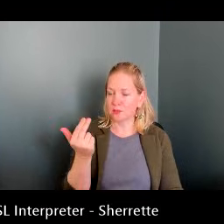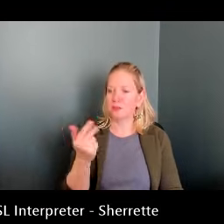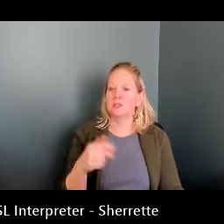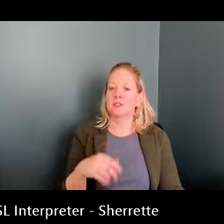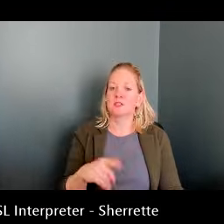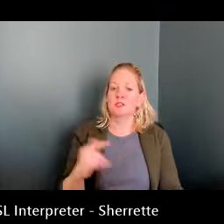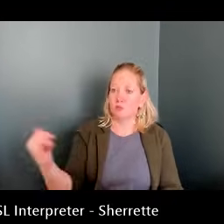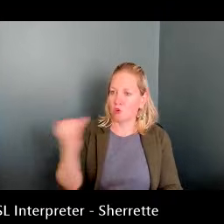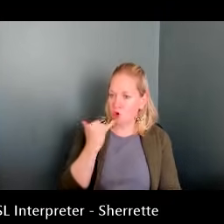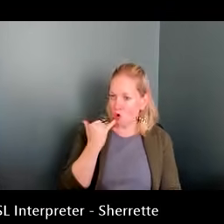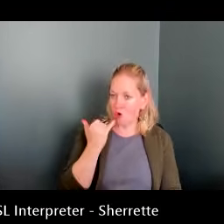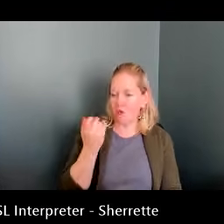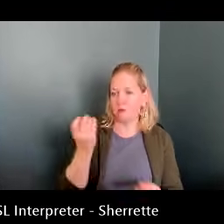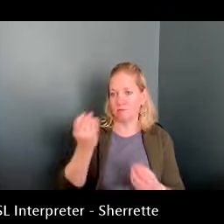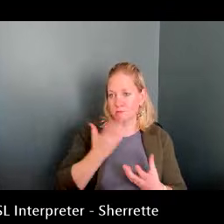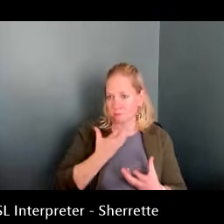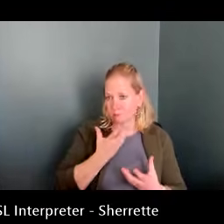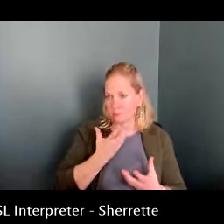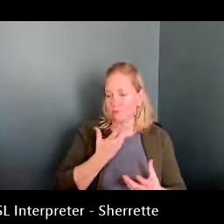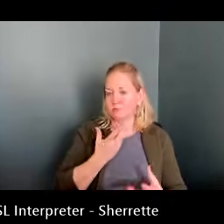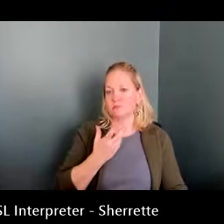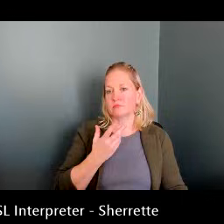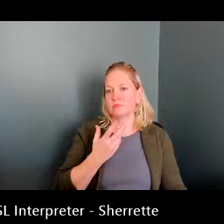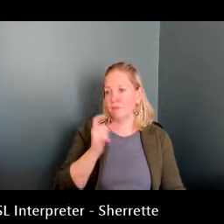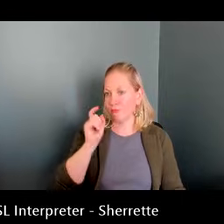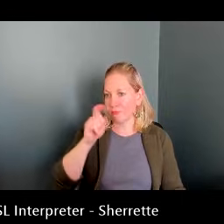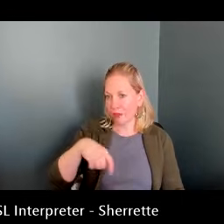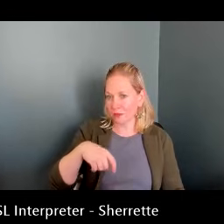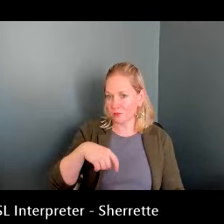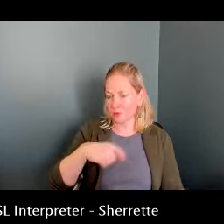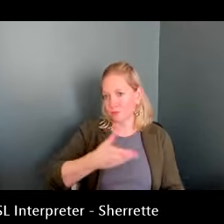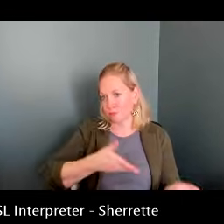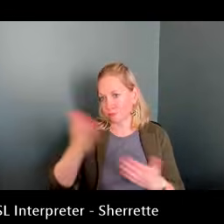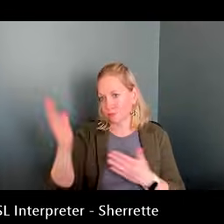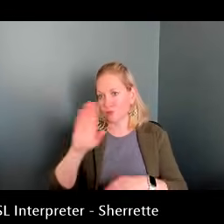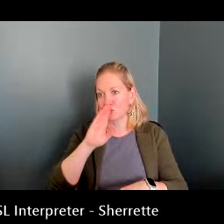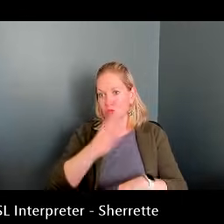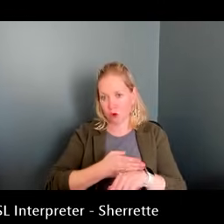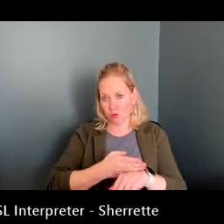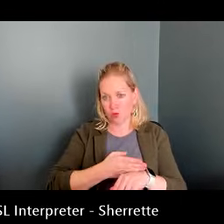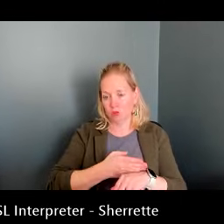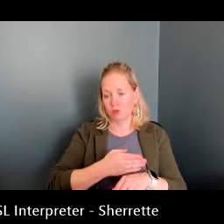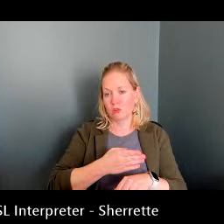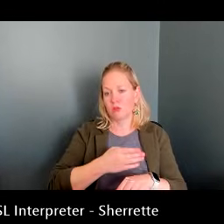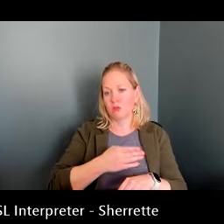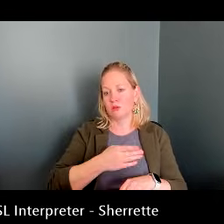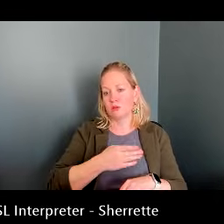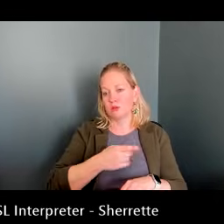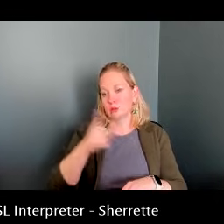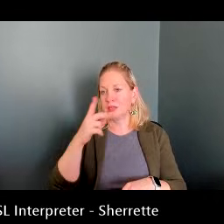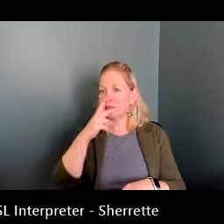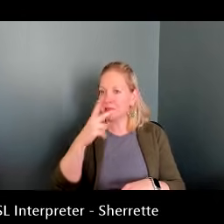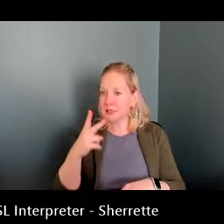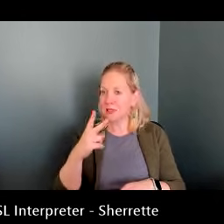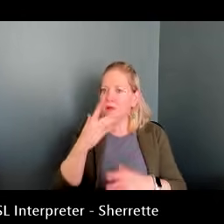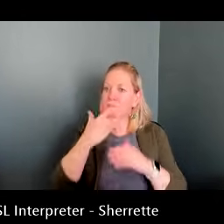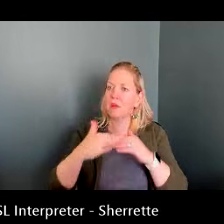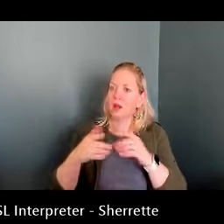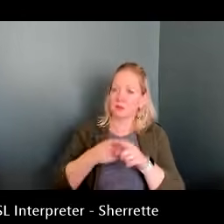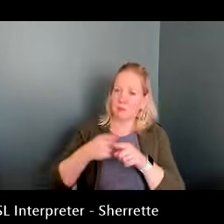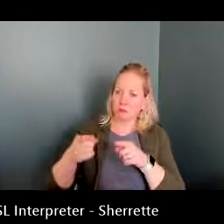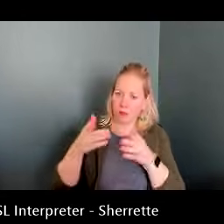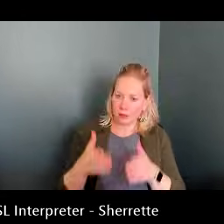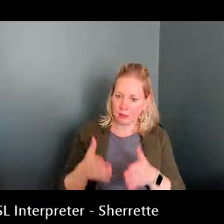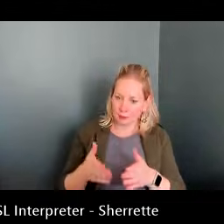to go and get a -- take our daughter to get a blood -- go see a blood specialist to confirm it.